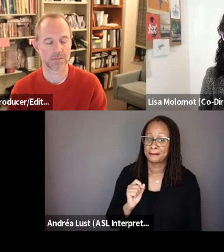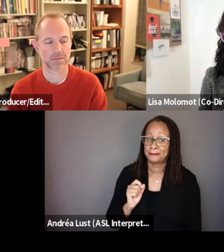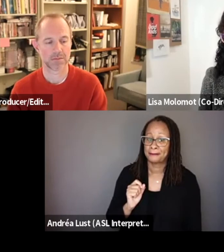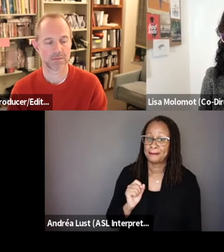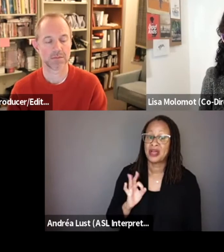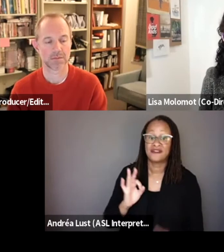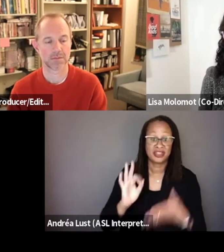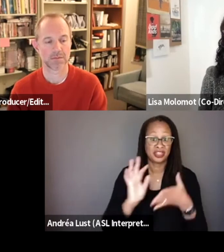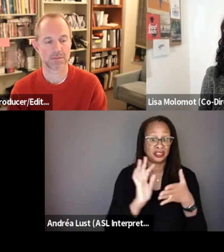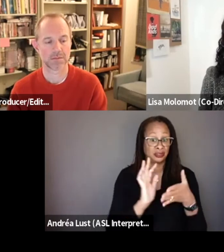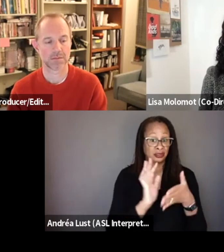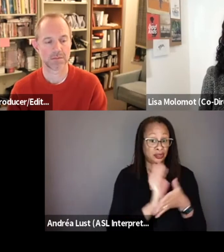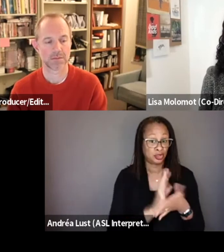and, you know,